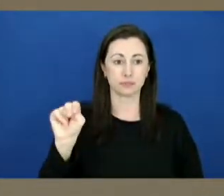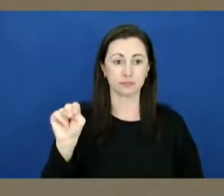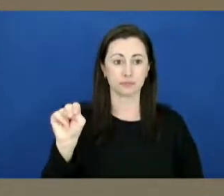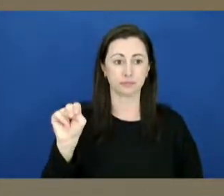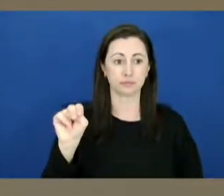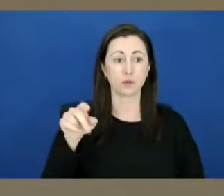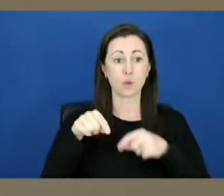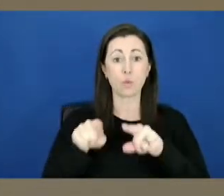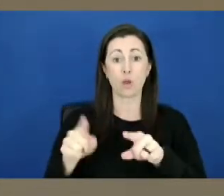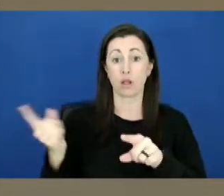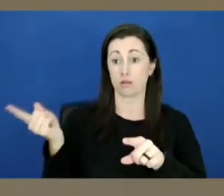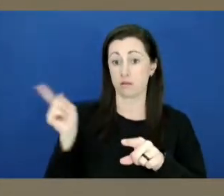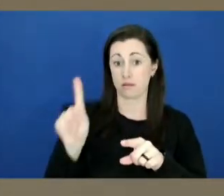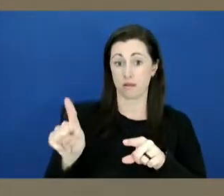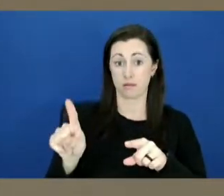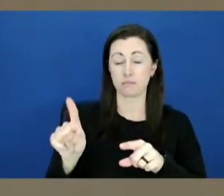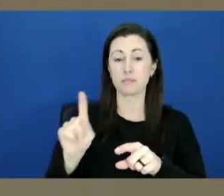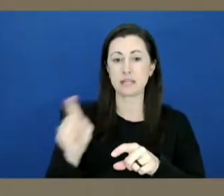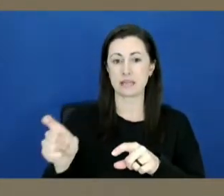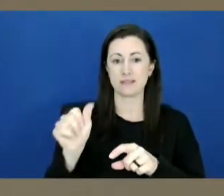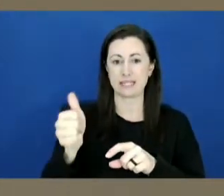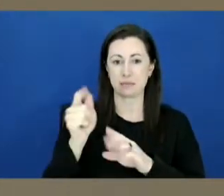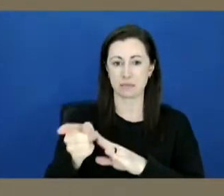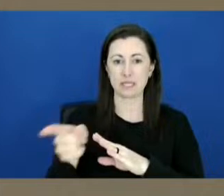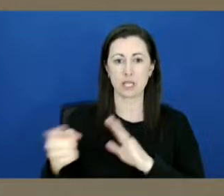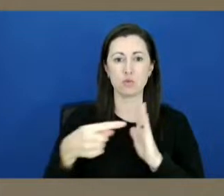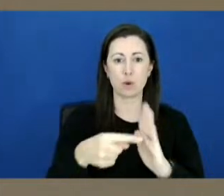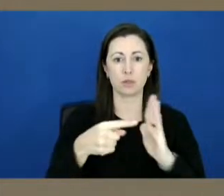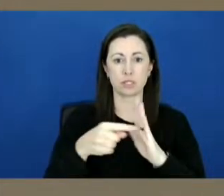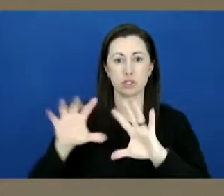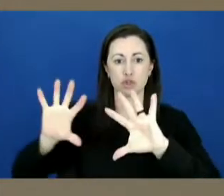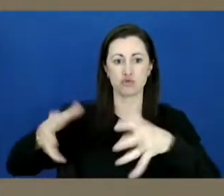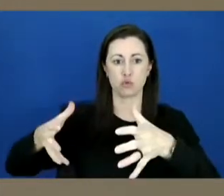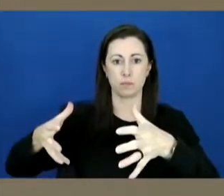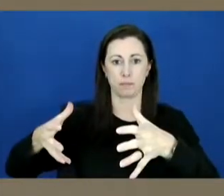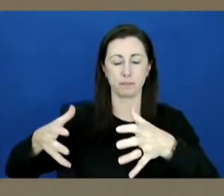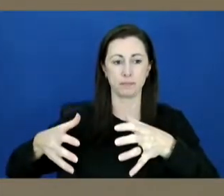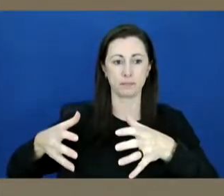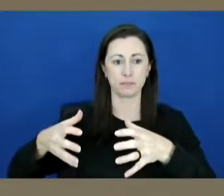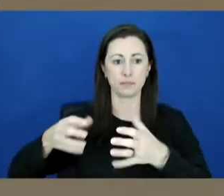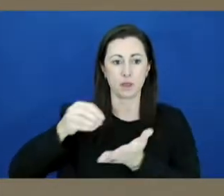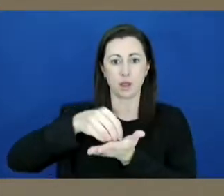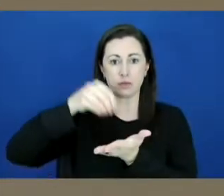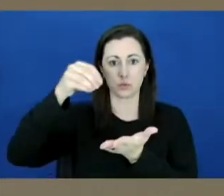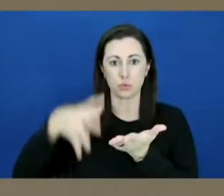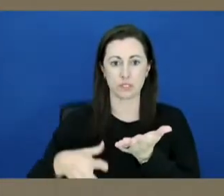TO BE DAVID LYNN, AND WHILE